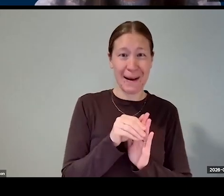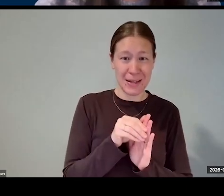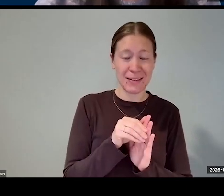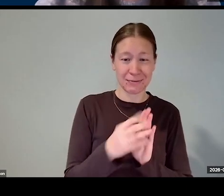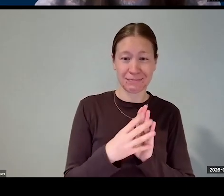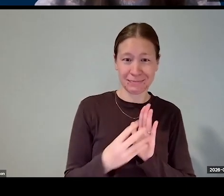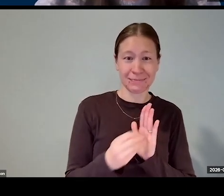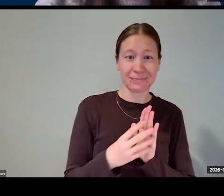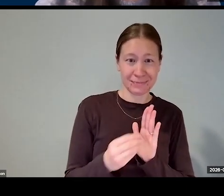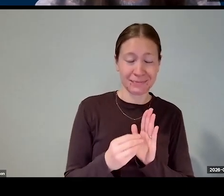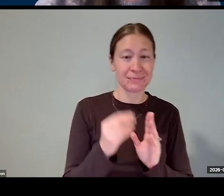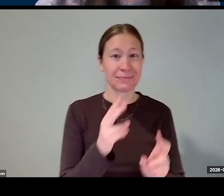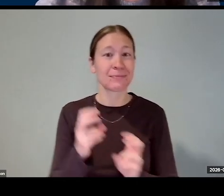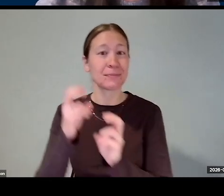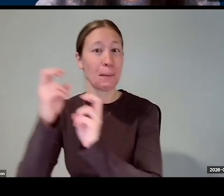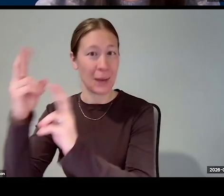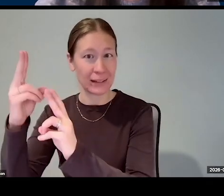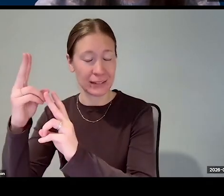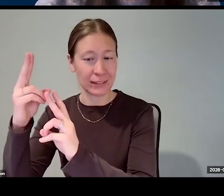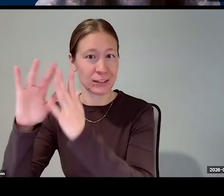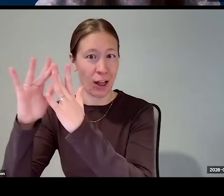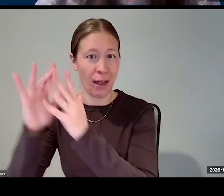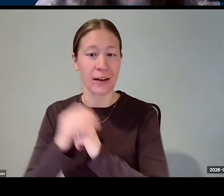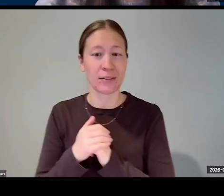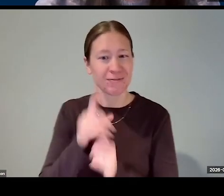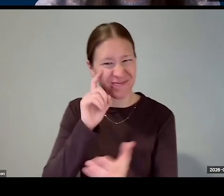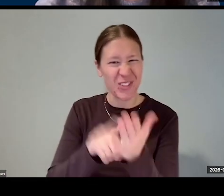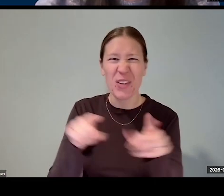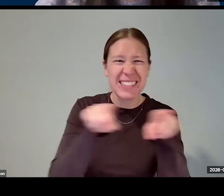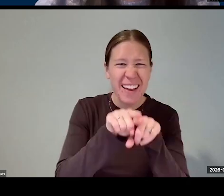And you'll notice it has that same eye drop picker feature